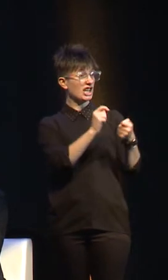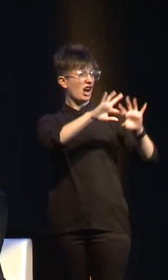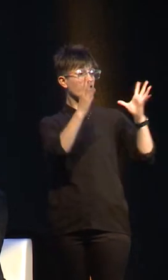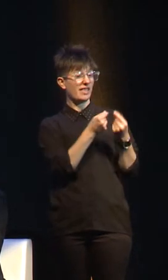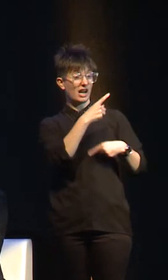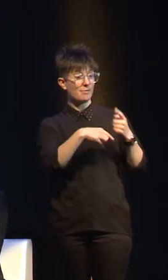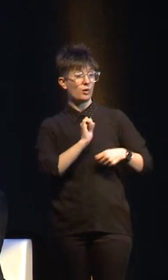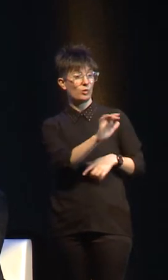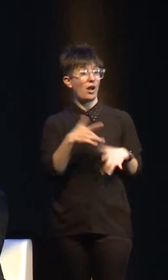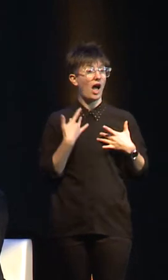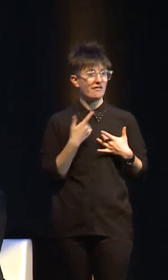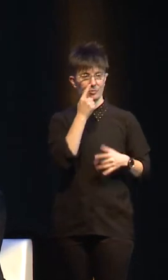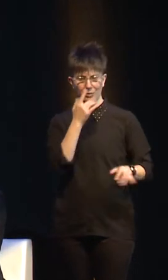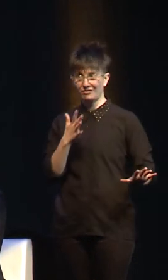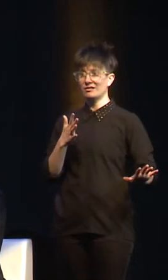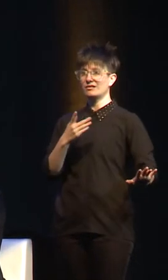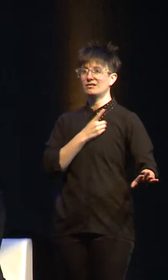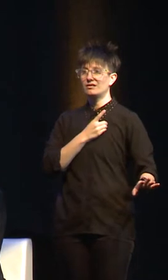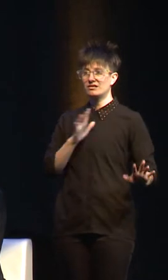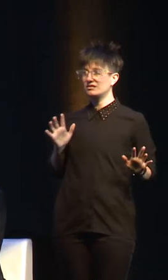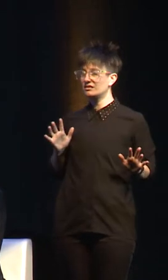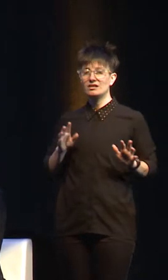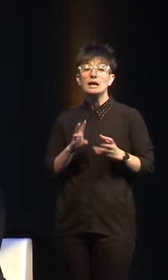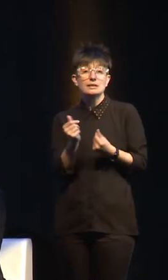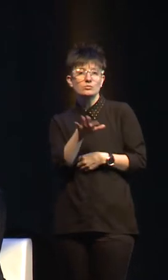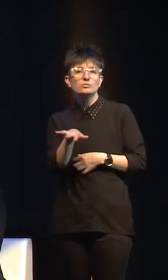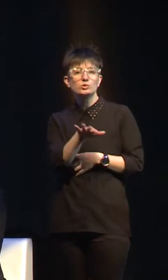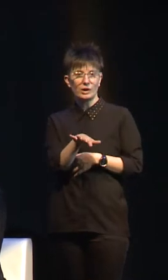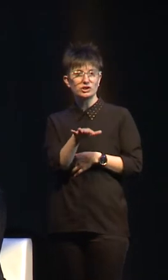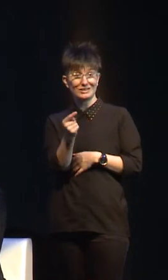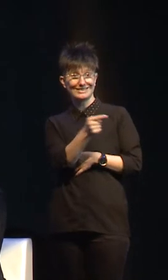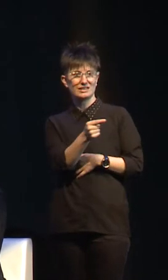cases it's a matter of personal identity, right, I mean if you say to a coal miner on